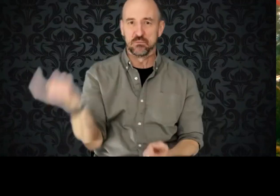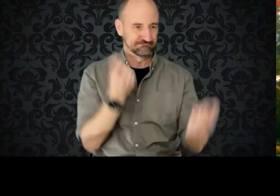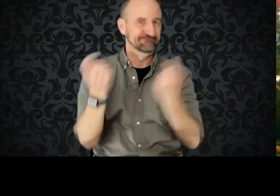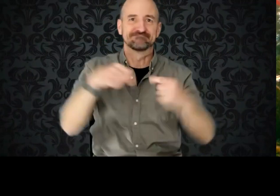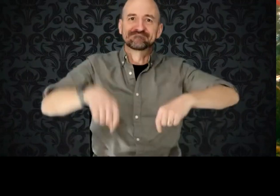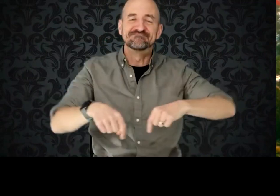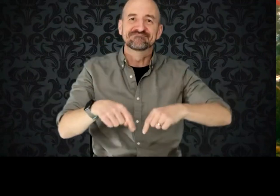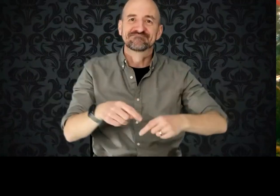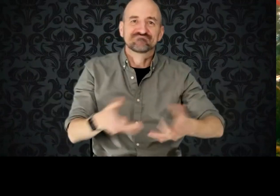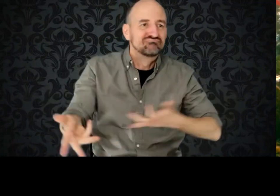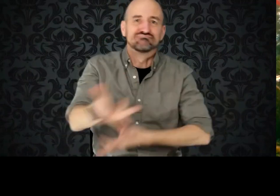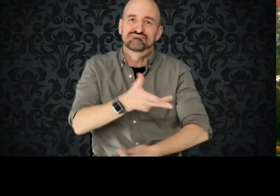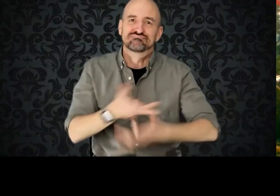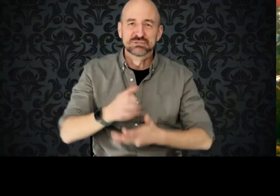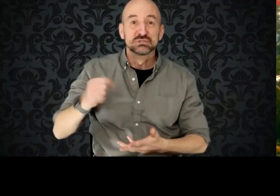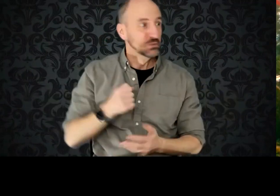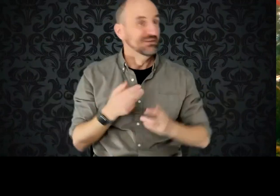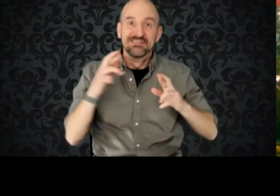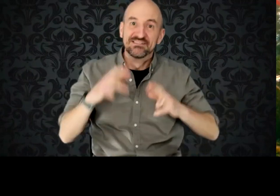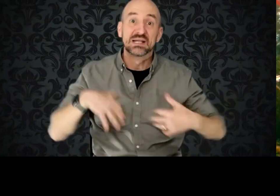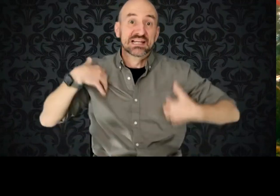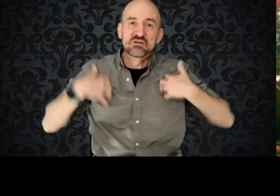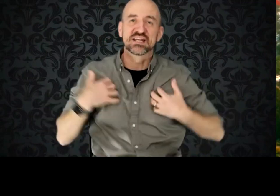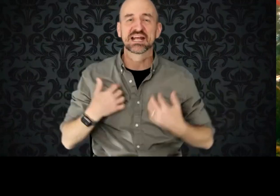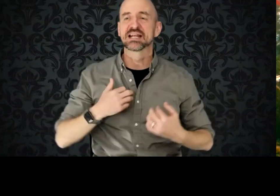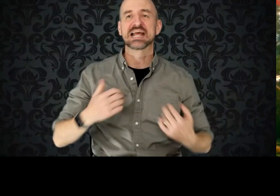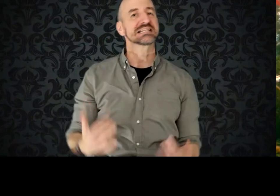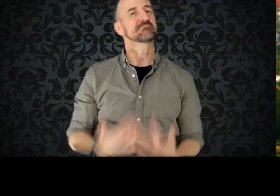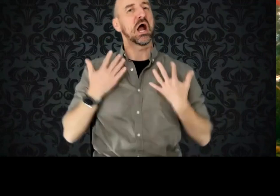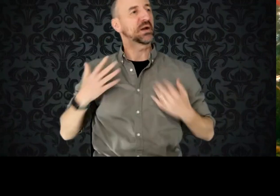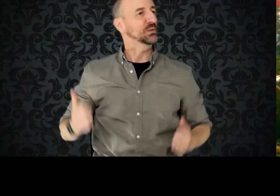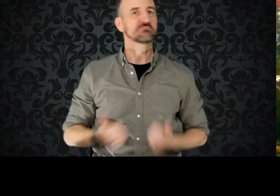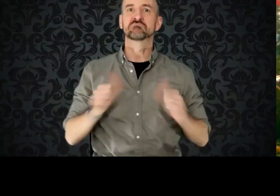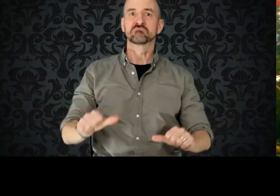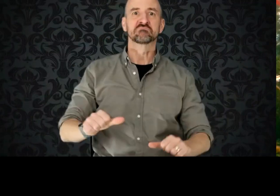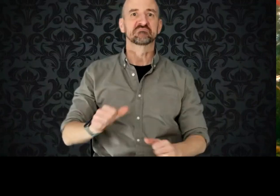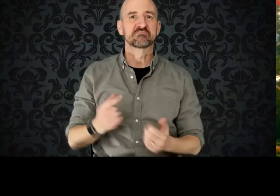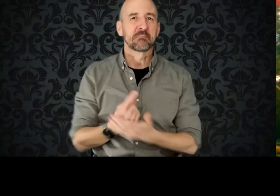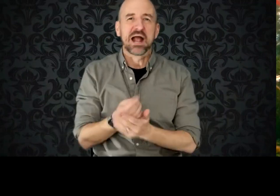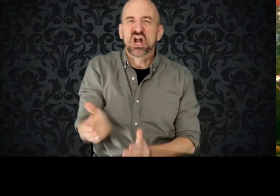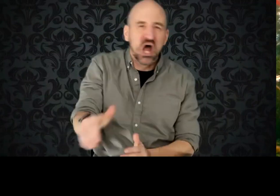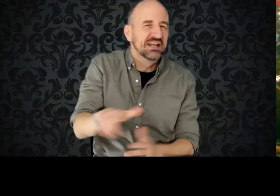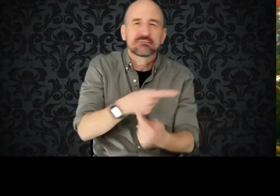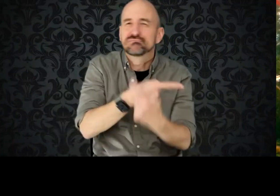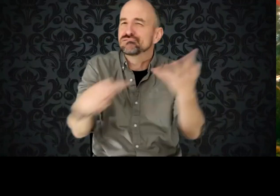floral green dress. Of course, I had to have something green at the side of me, so I have my